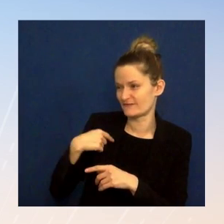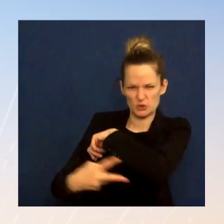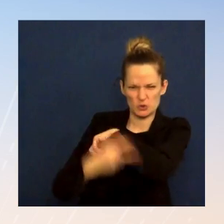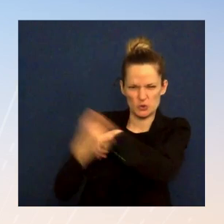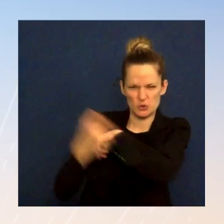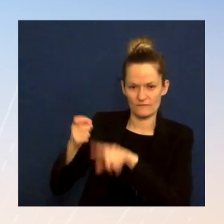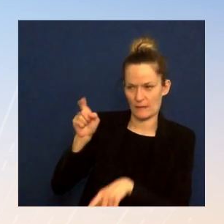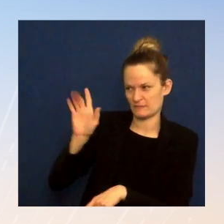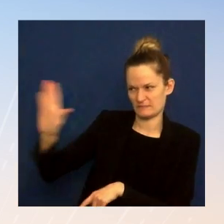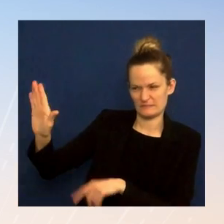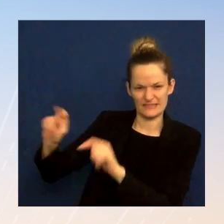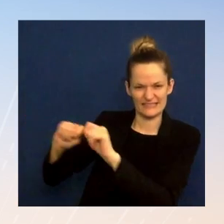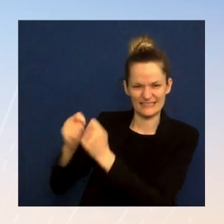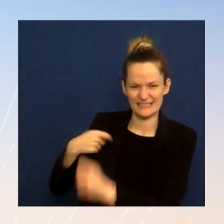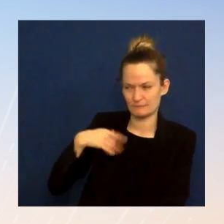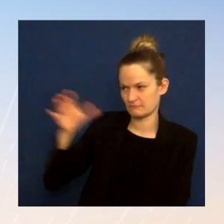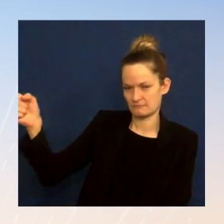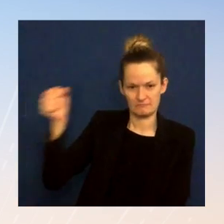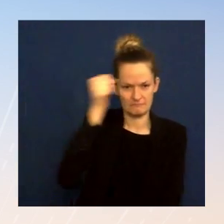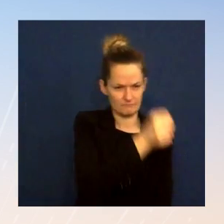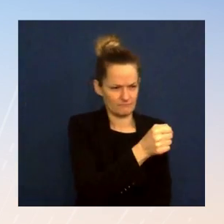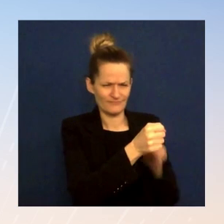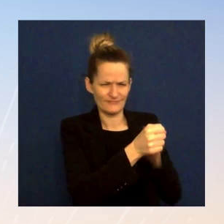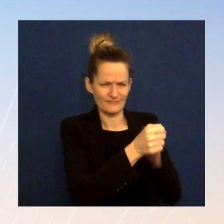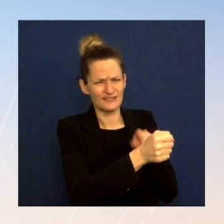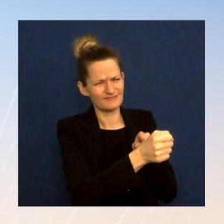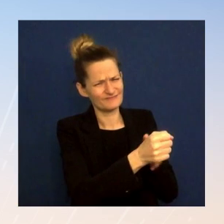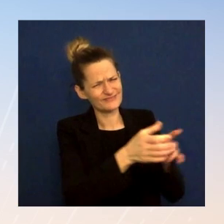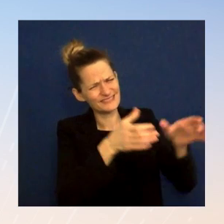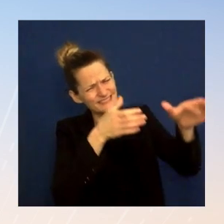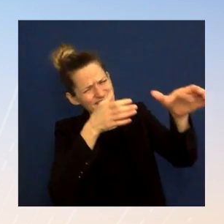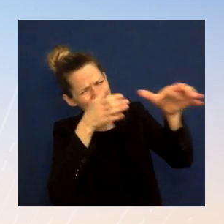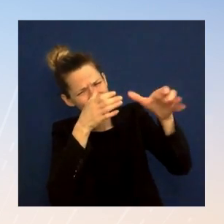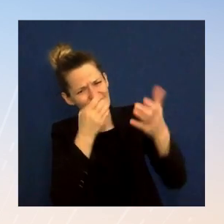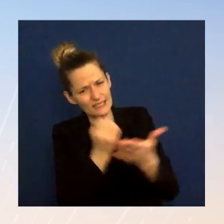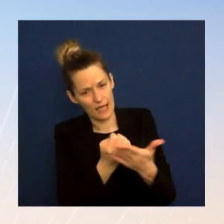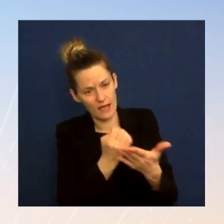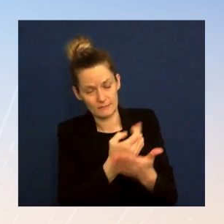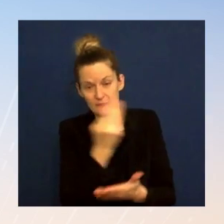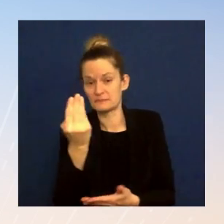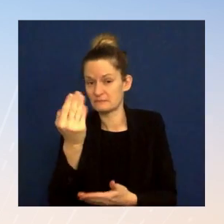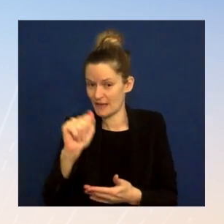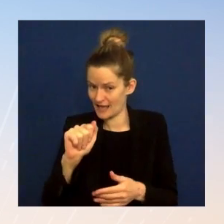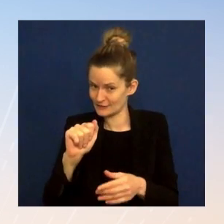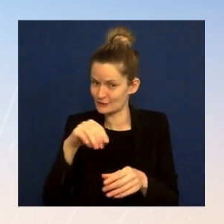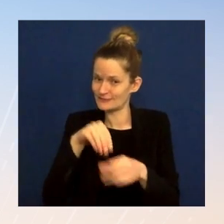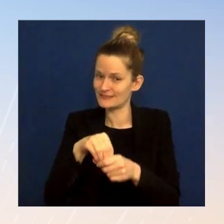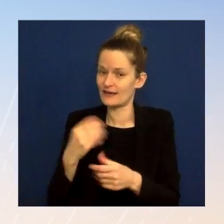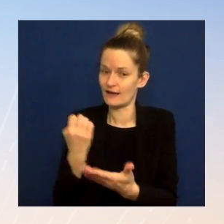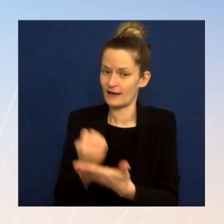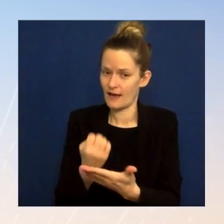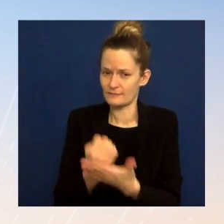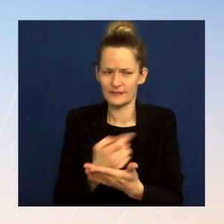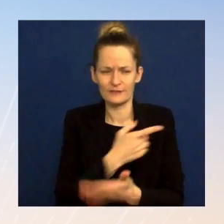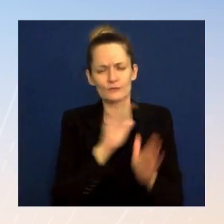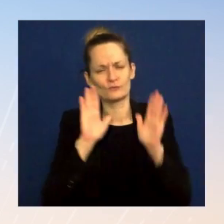She's gotten her master's degree in economics and been just an incredible member of the team. Last thing I will say is nobody can phone call --